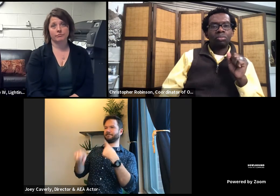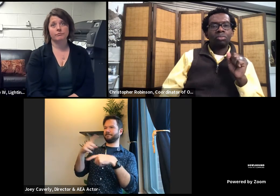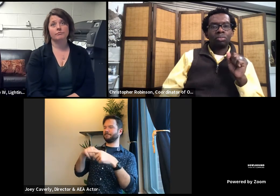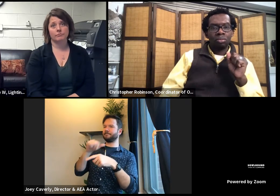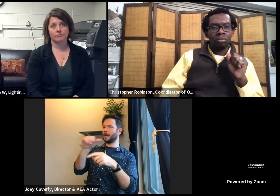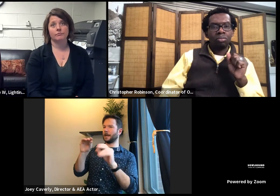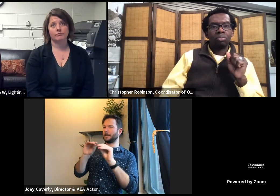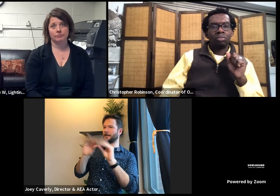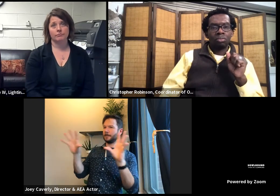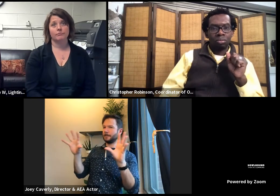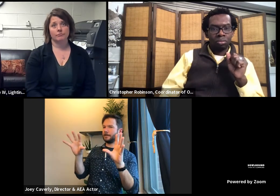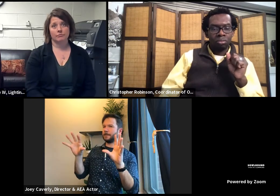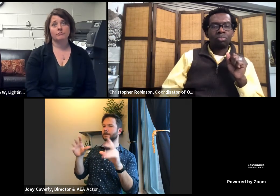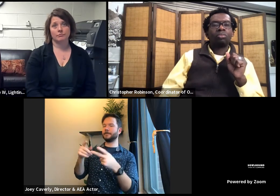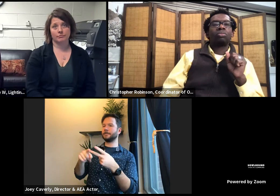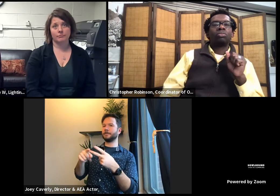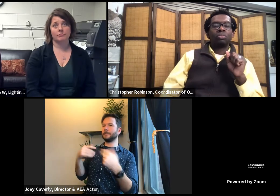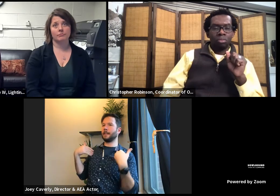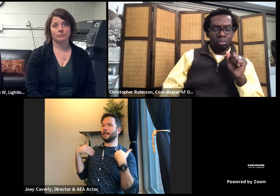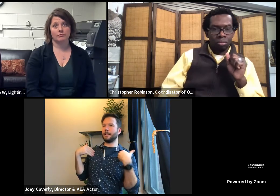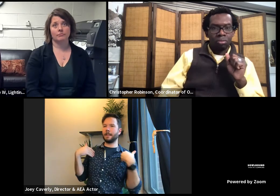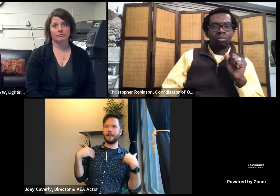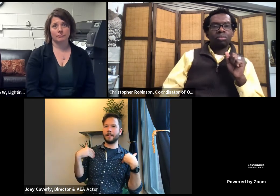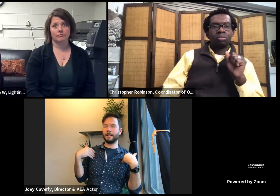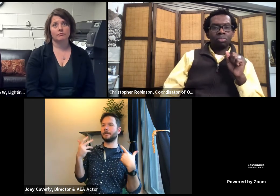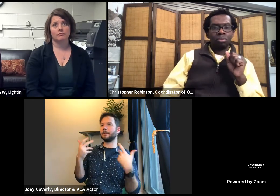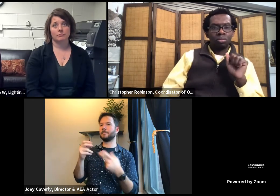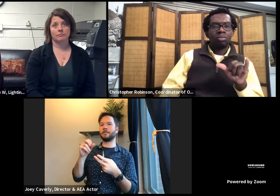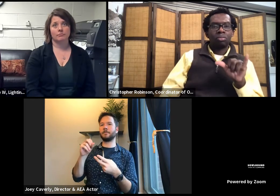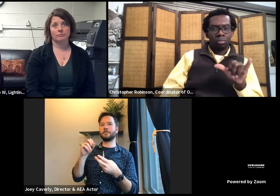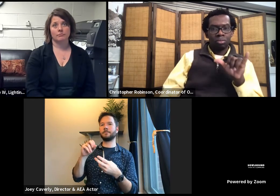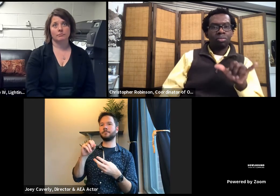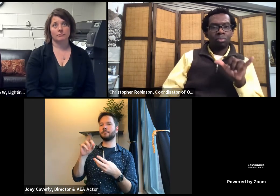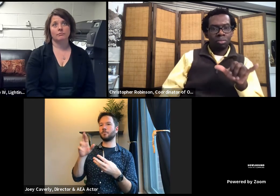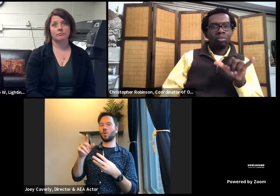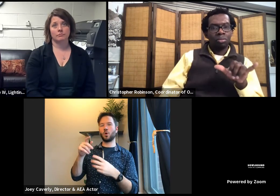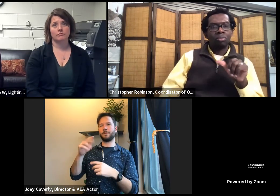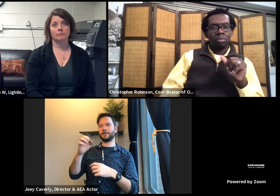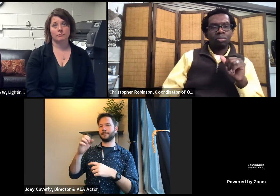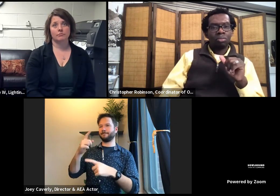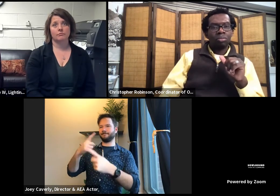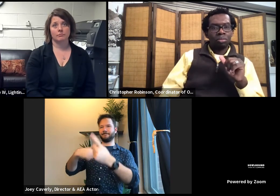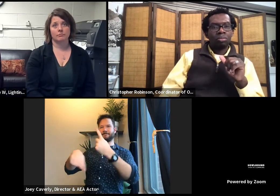Even if they're sitting in the house somewhere, they might physically be the pilot audience and say,